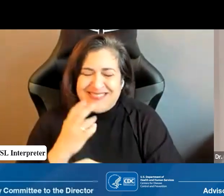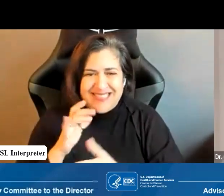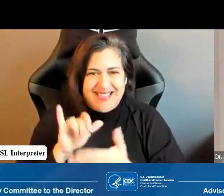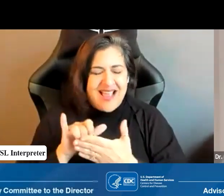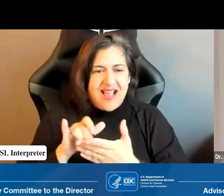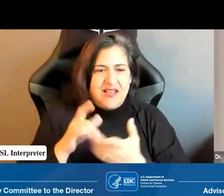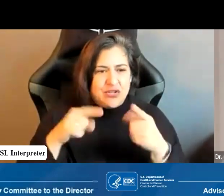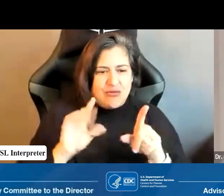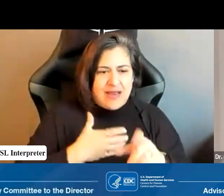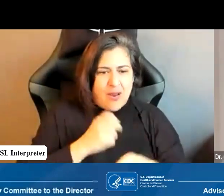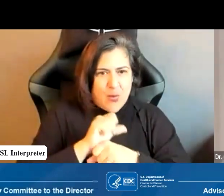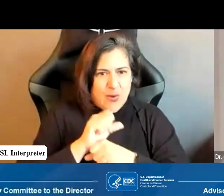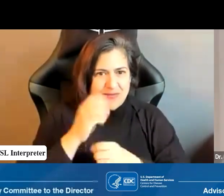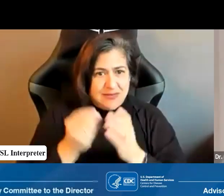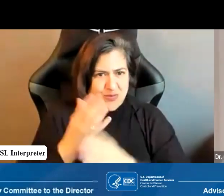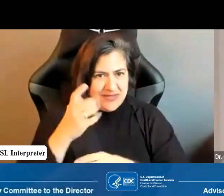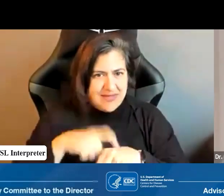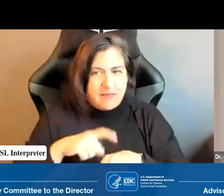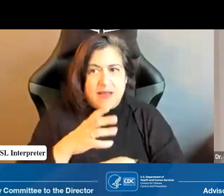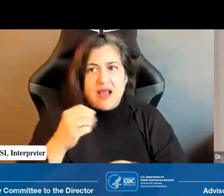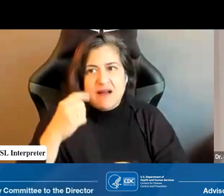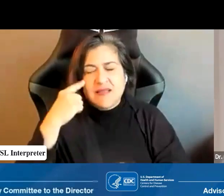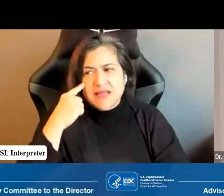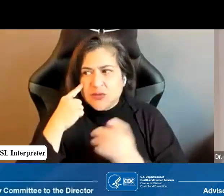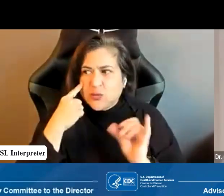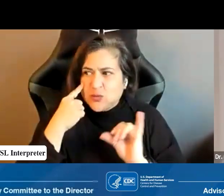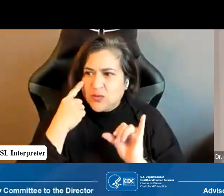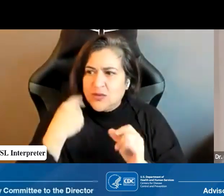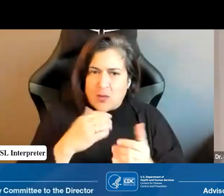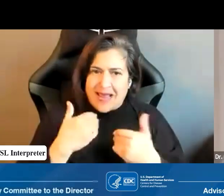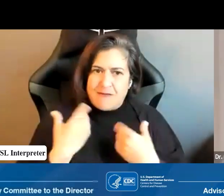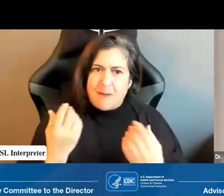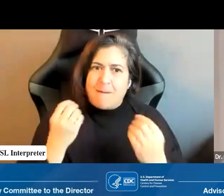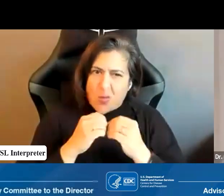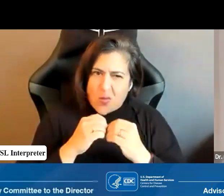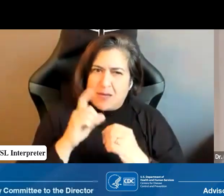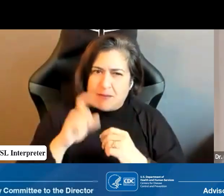And then, you know, I think we also have more work to do within HHS as well.